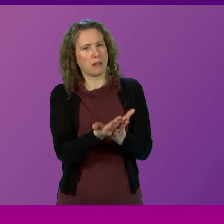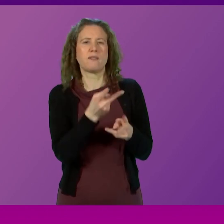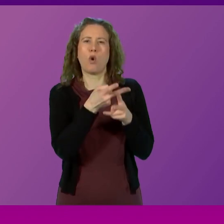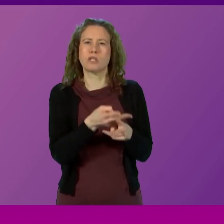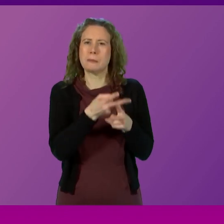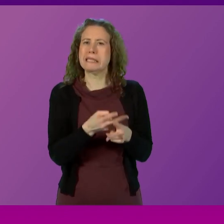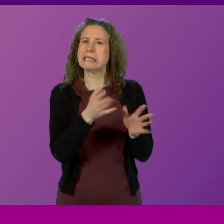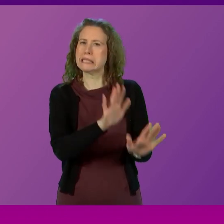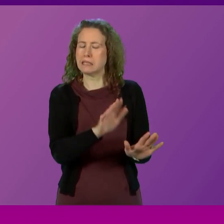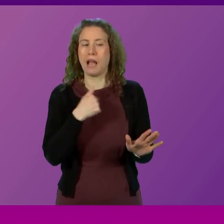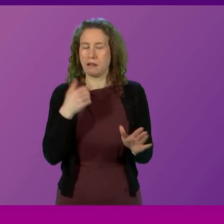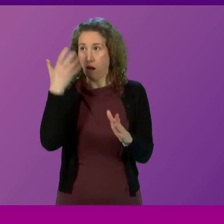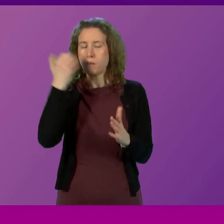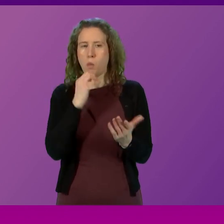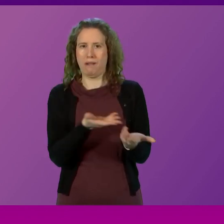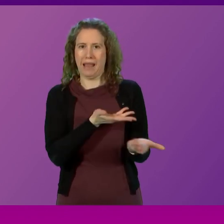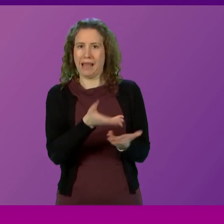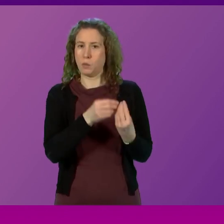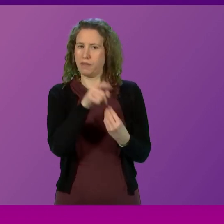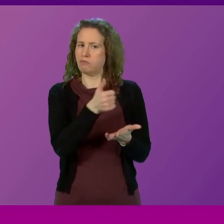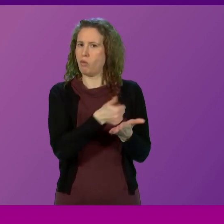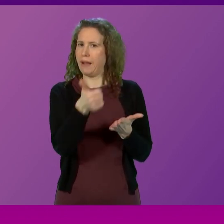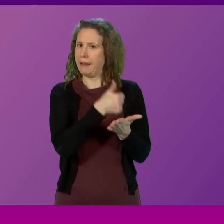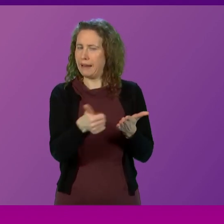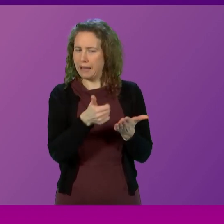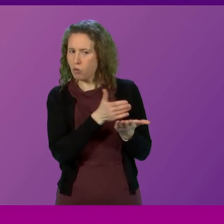Government will, of course, liaise with the sector regularly on a range of issues.